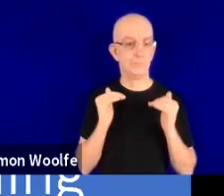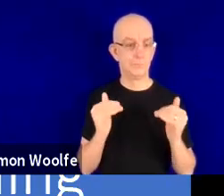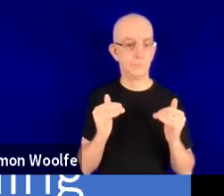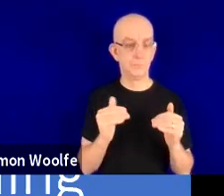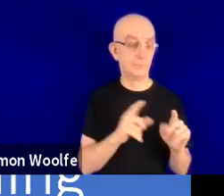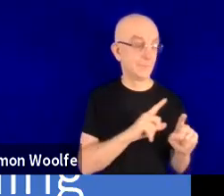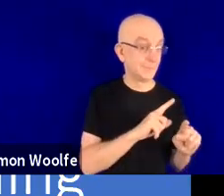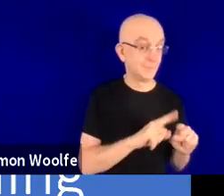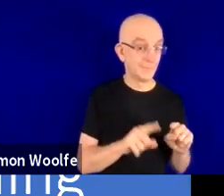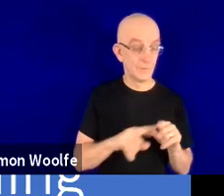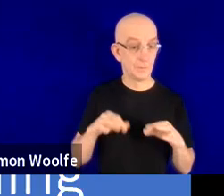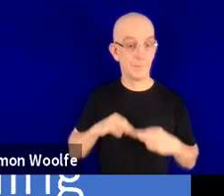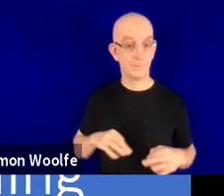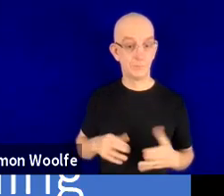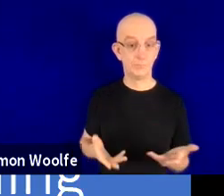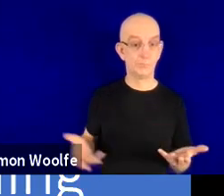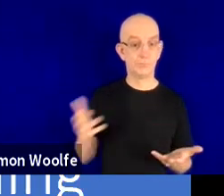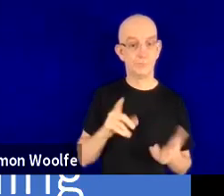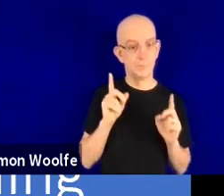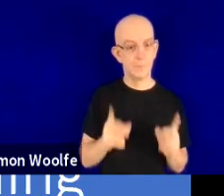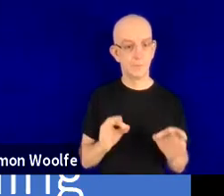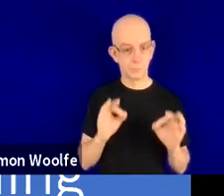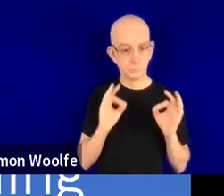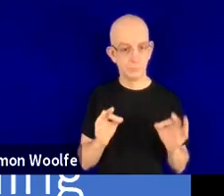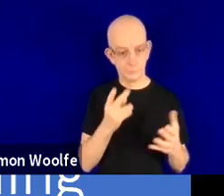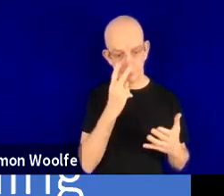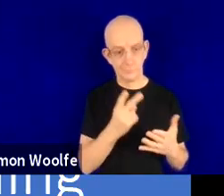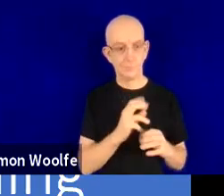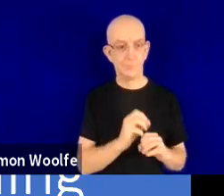but also for a person with disabilities that is transparent enough